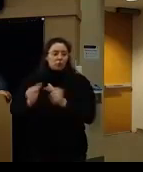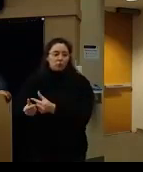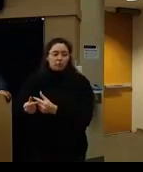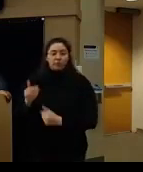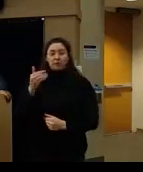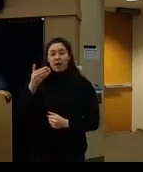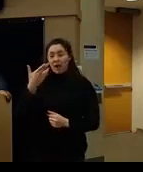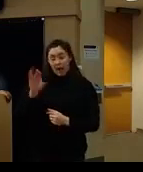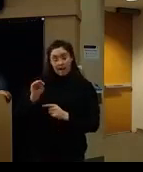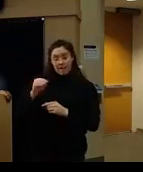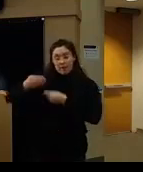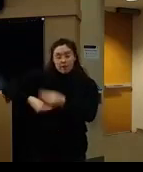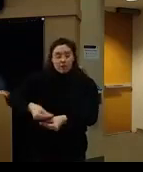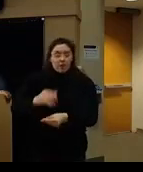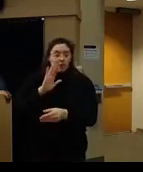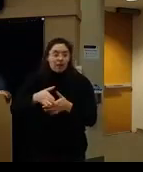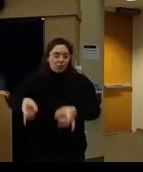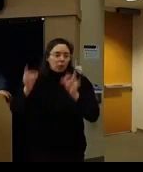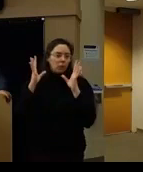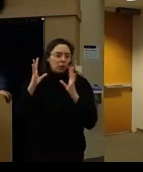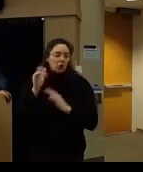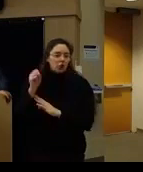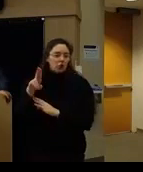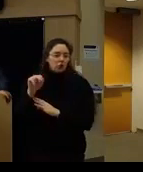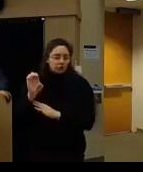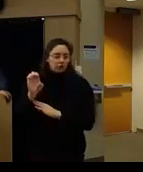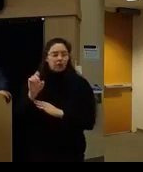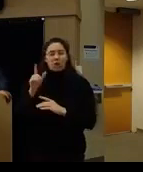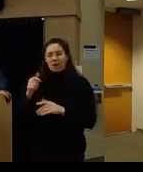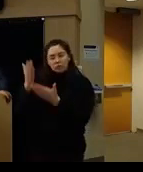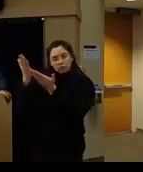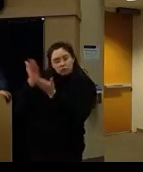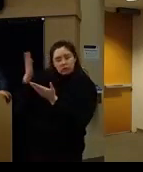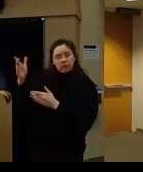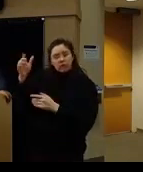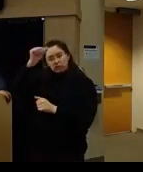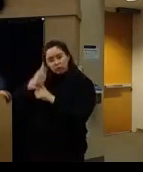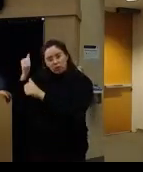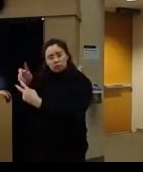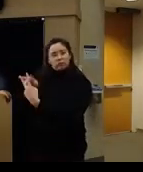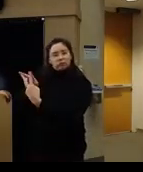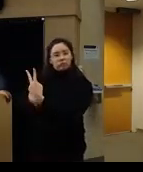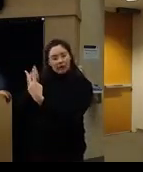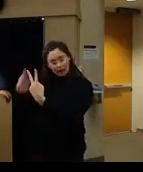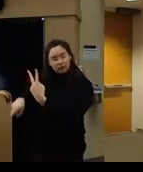were cursed uh and they were supposed to be slaves to his Brethren jeith and shim now we do know that